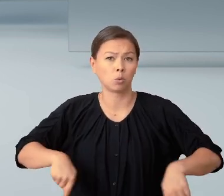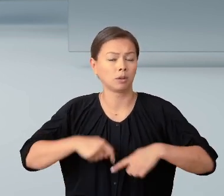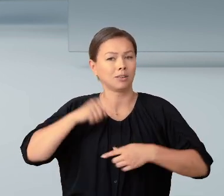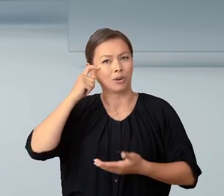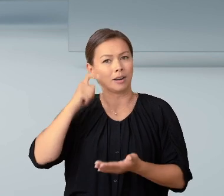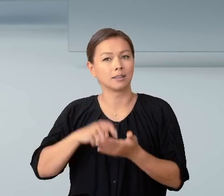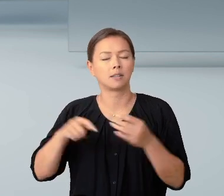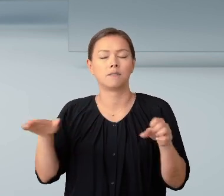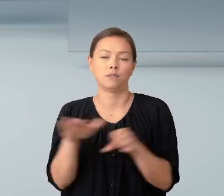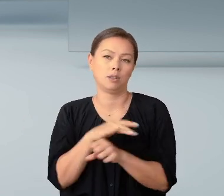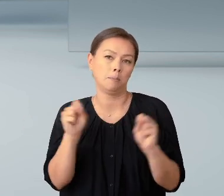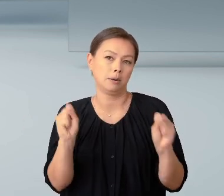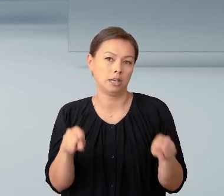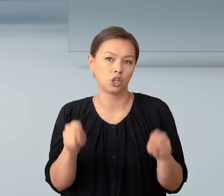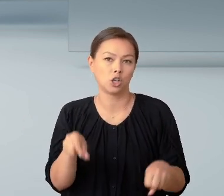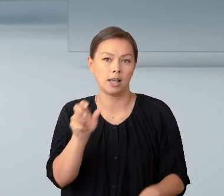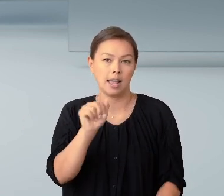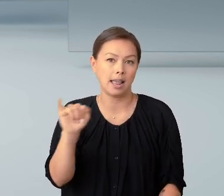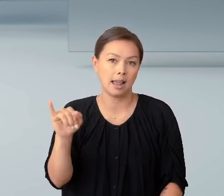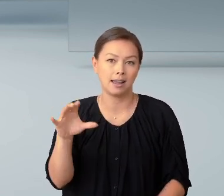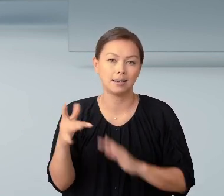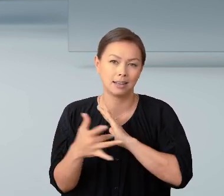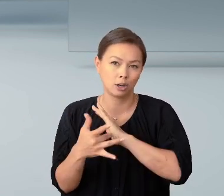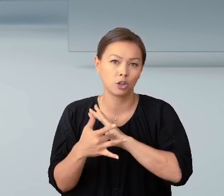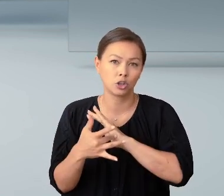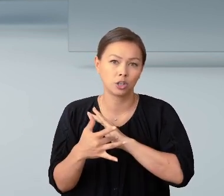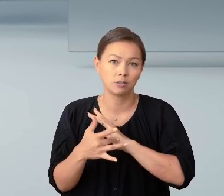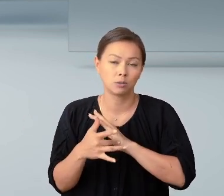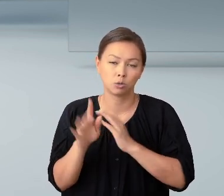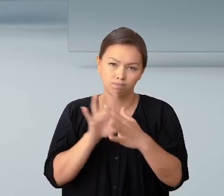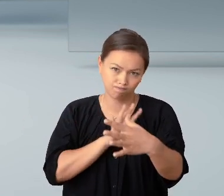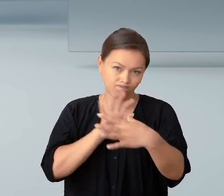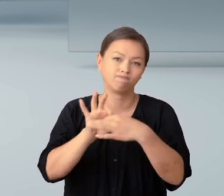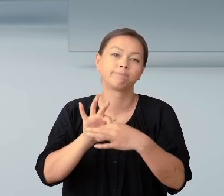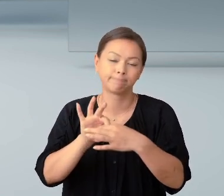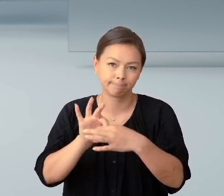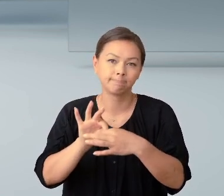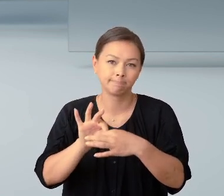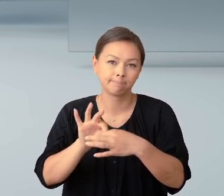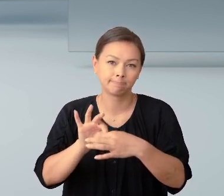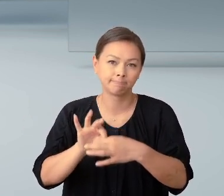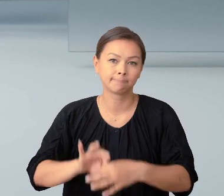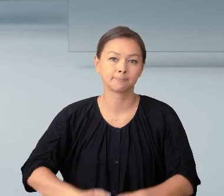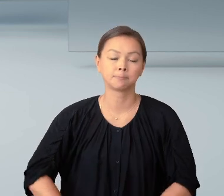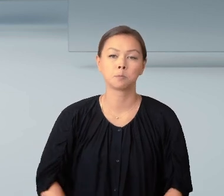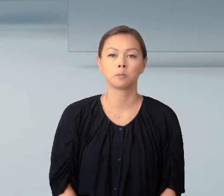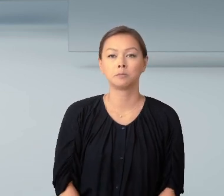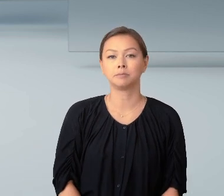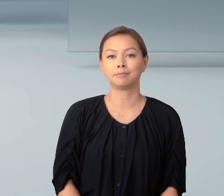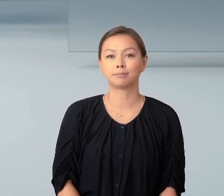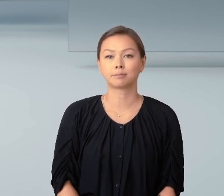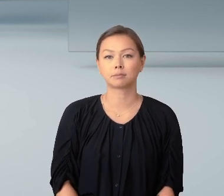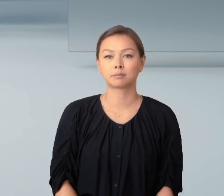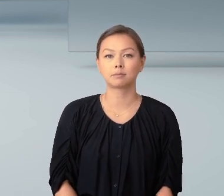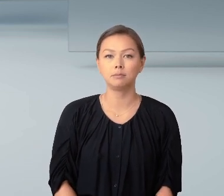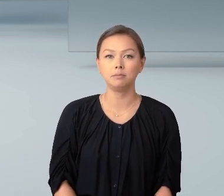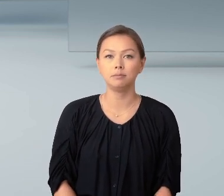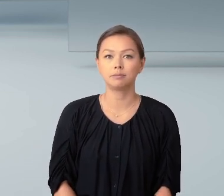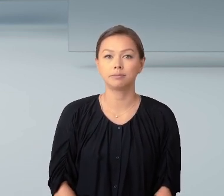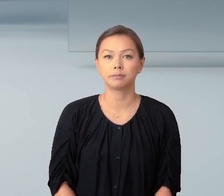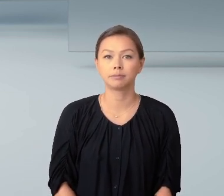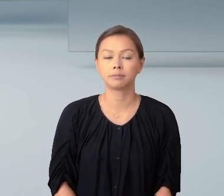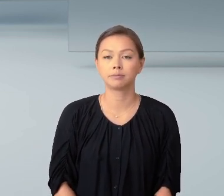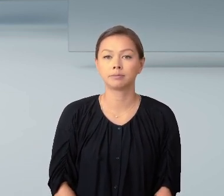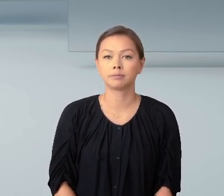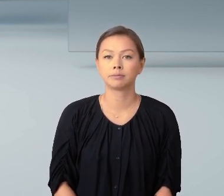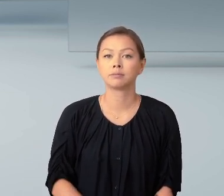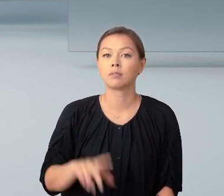potential of our AI-powered technologies. I'm just going to double-click